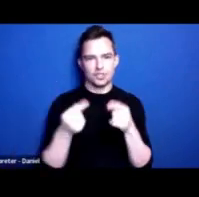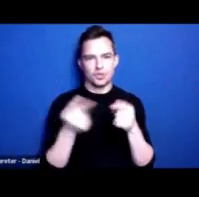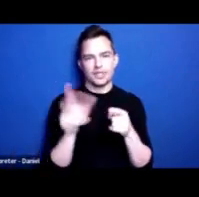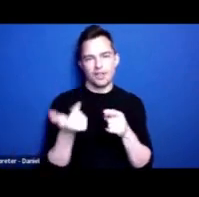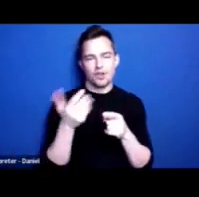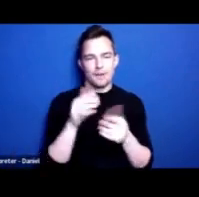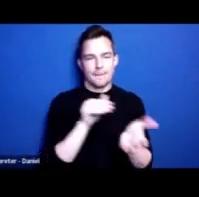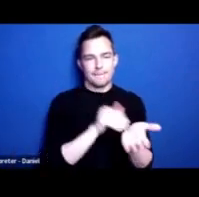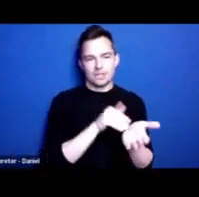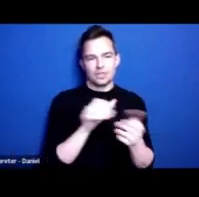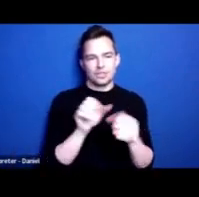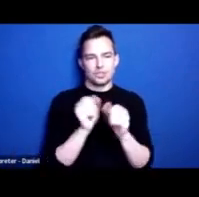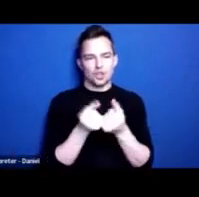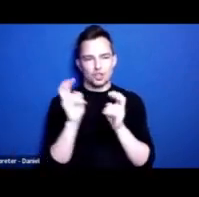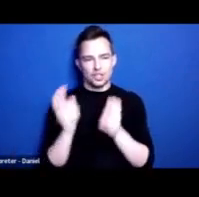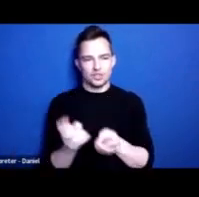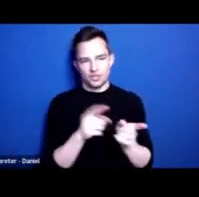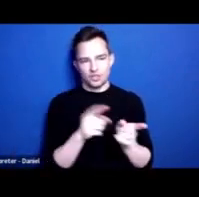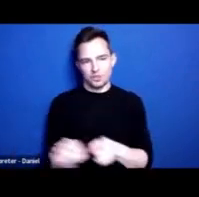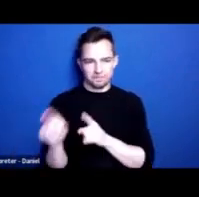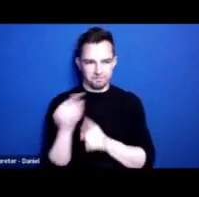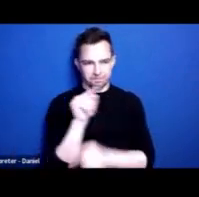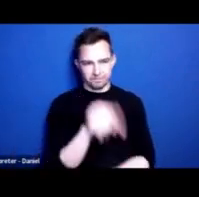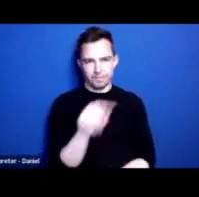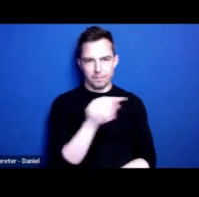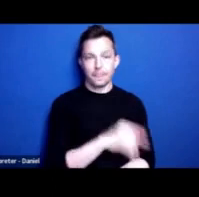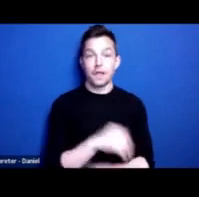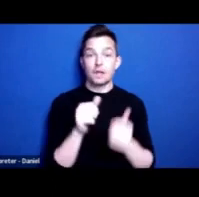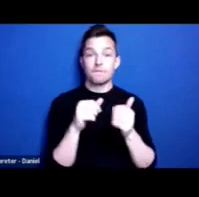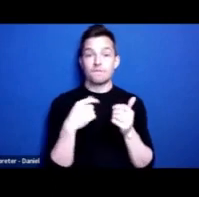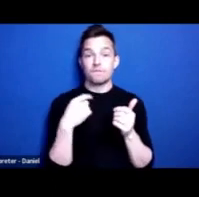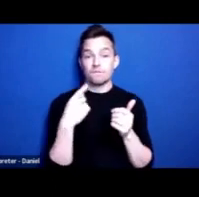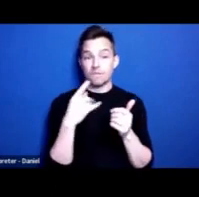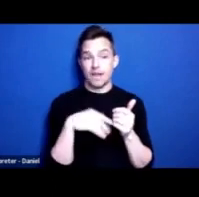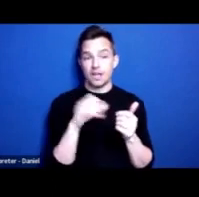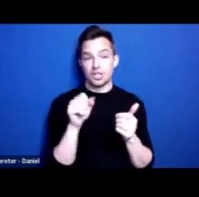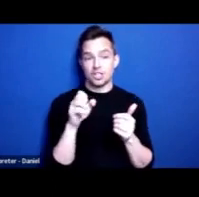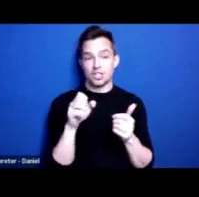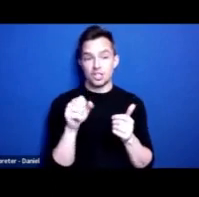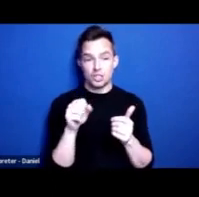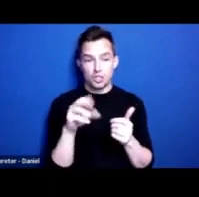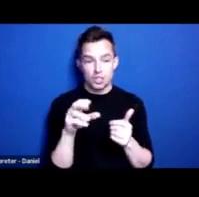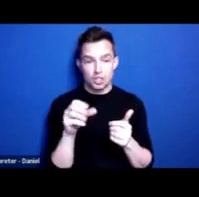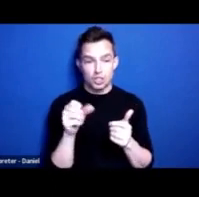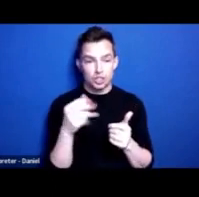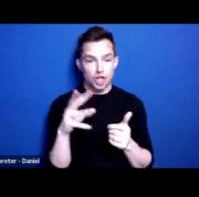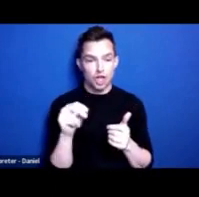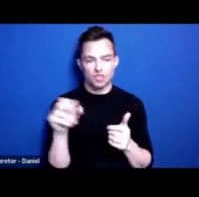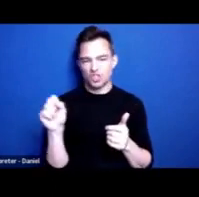social issues. So I'm with us for that we have Shawn Callaway, he's the Project Officer administrator for the